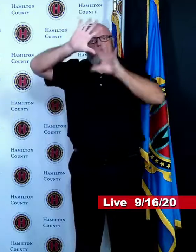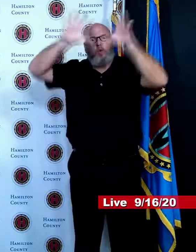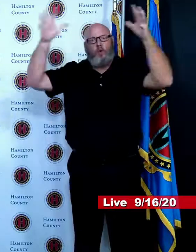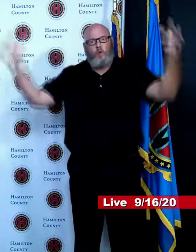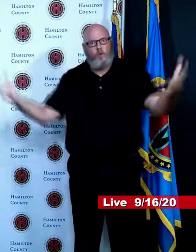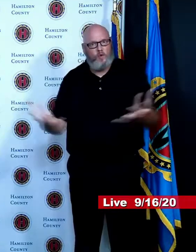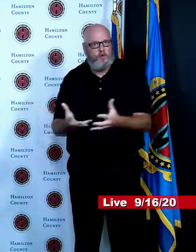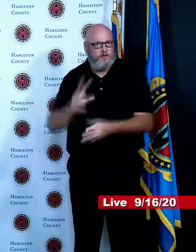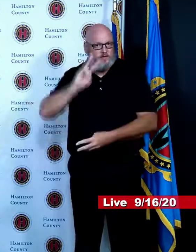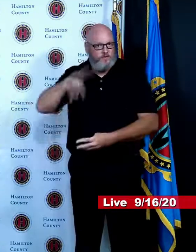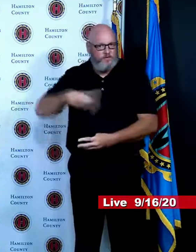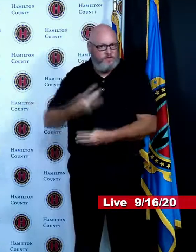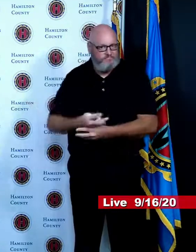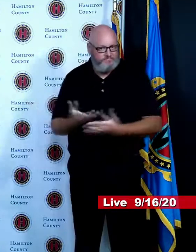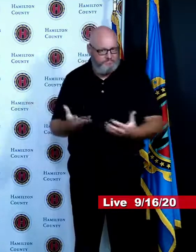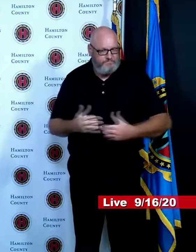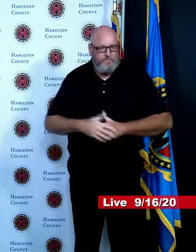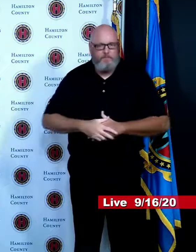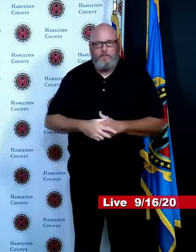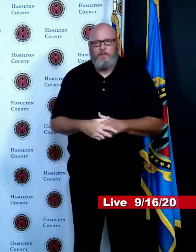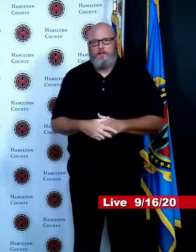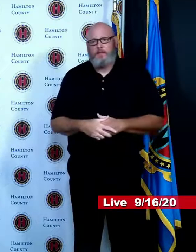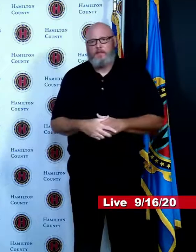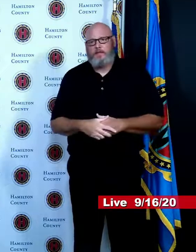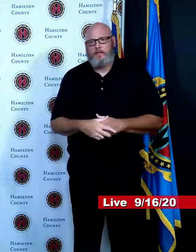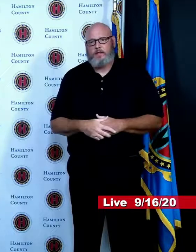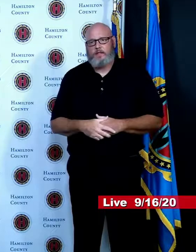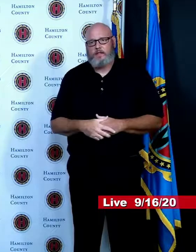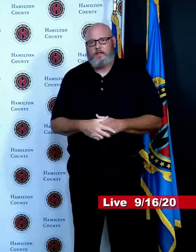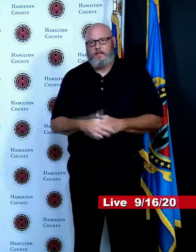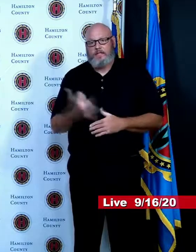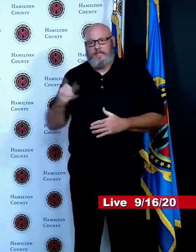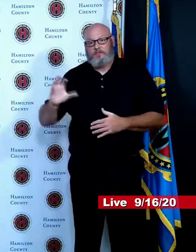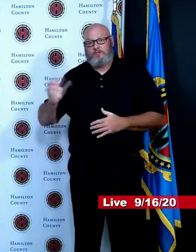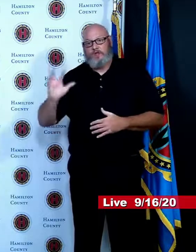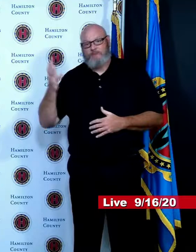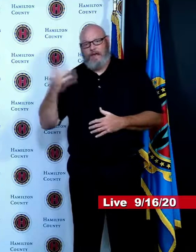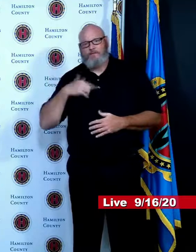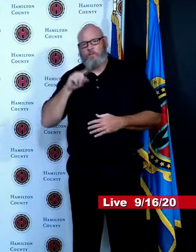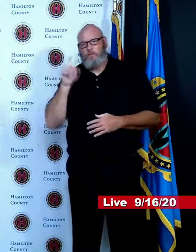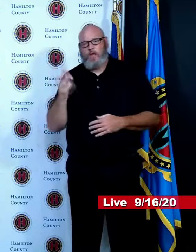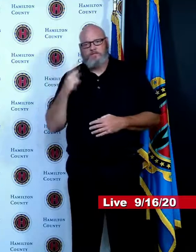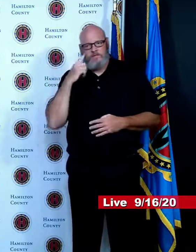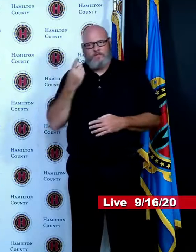a question for public health Dr Feagins all right